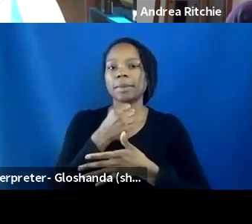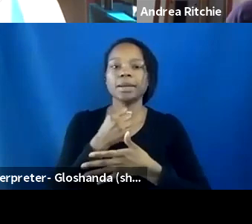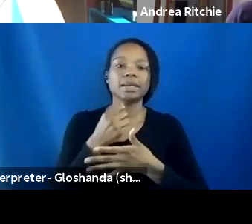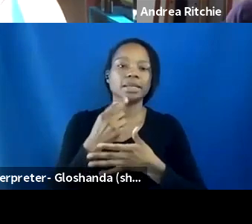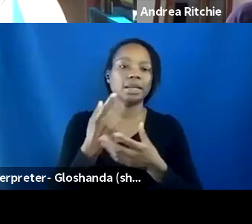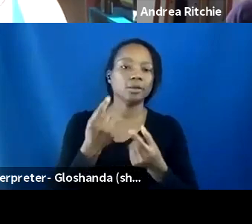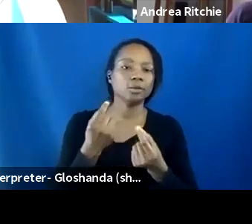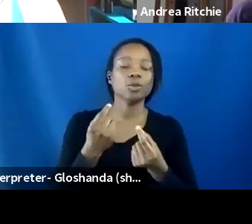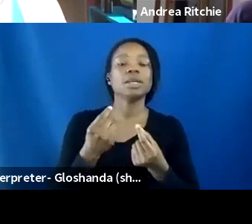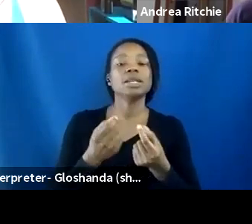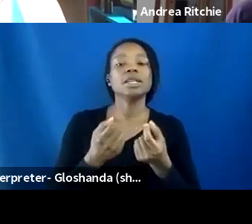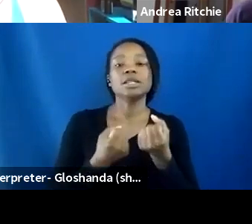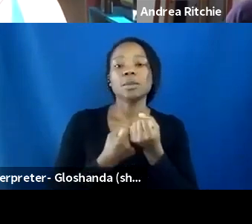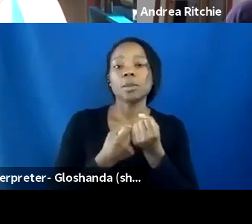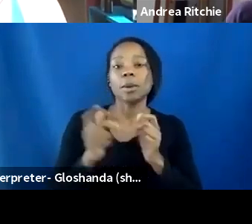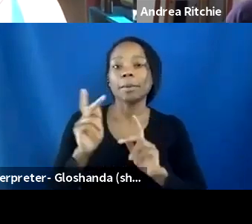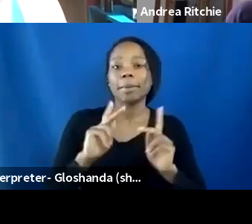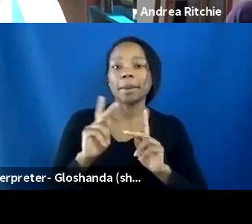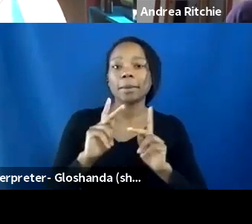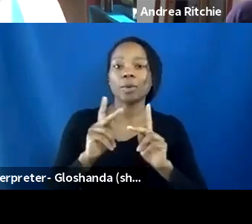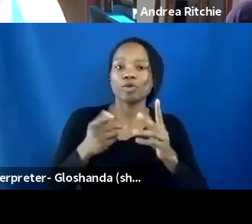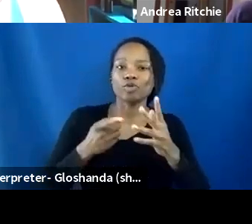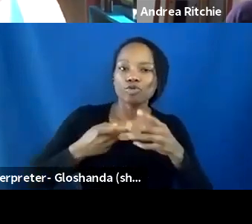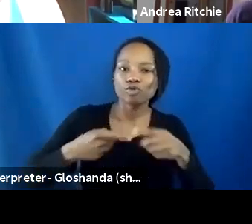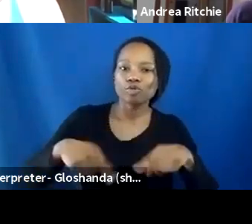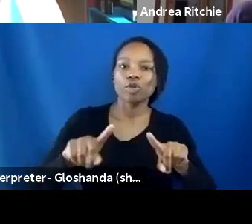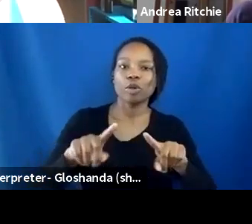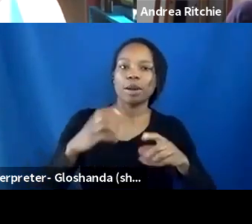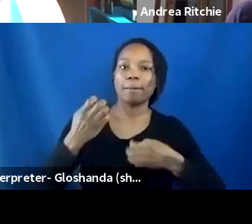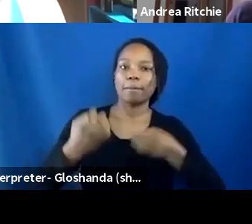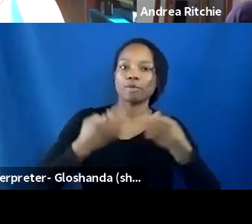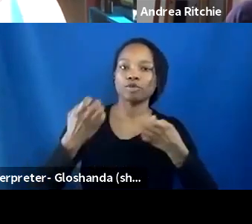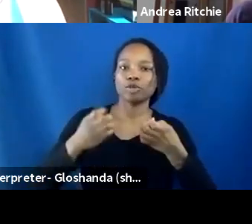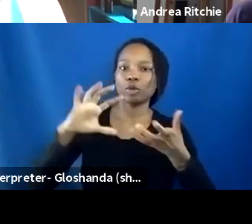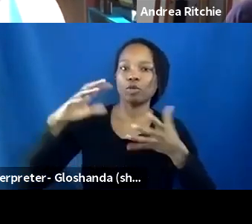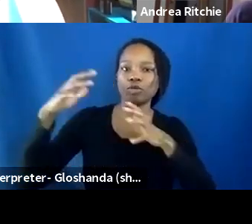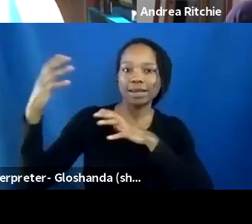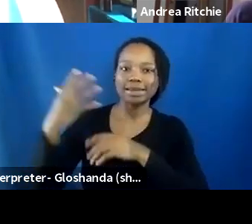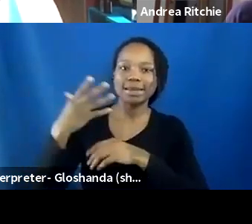as someone who has survived institutionalization and psychiatric abuse.